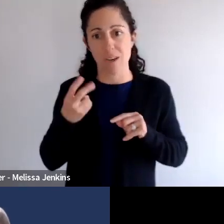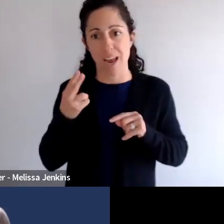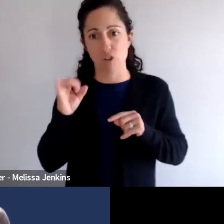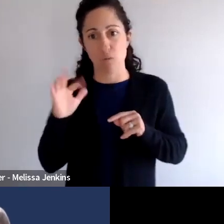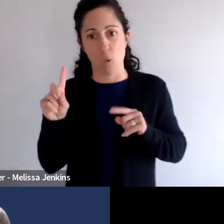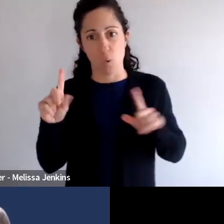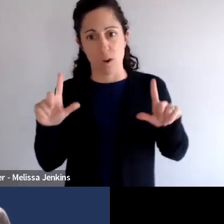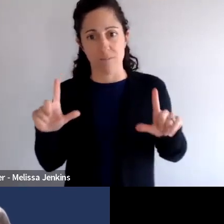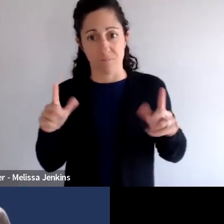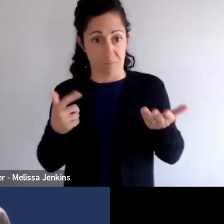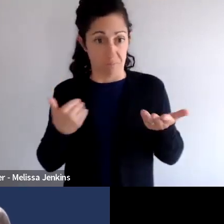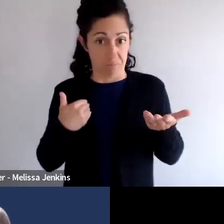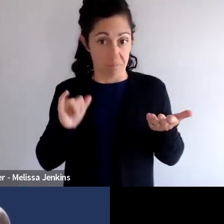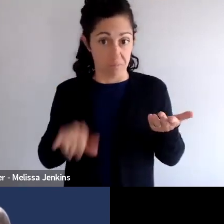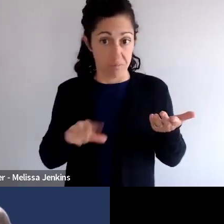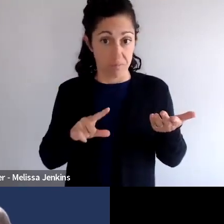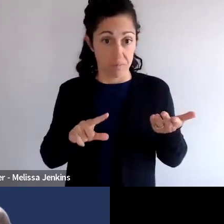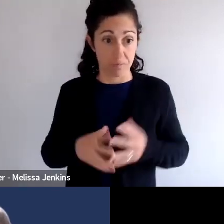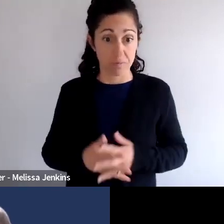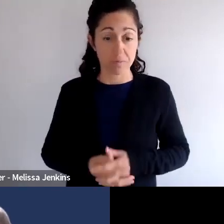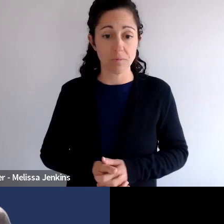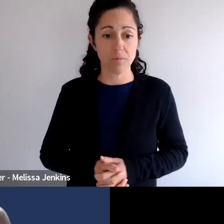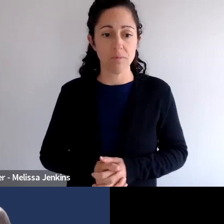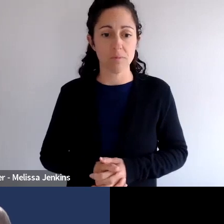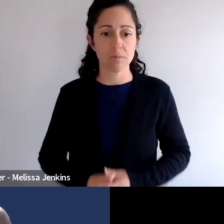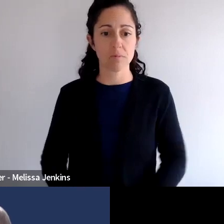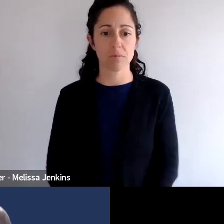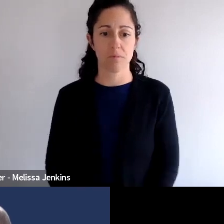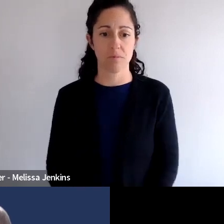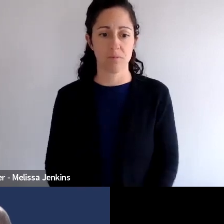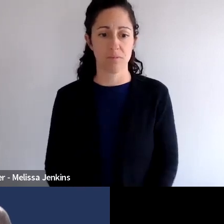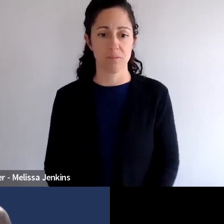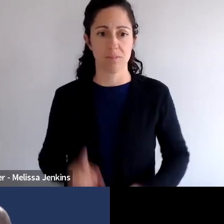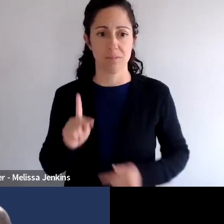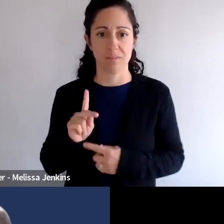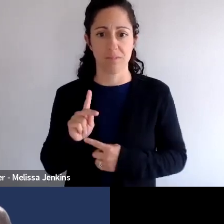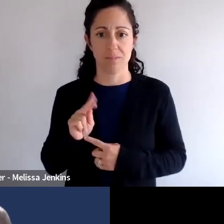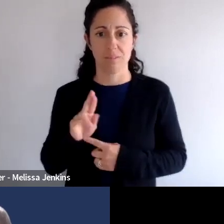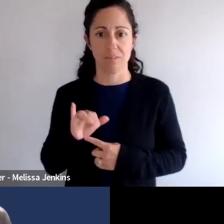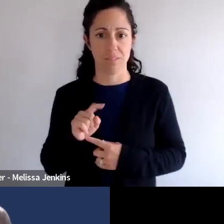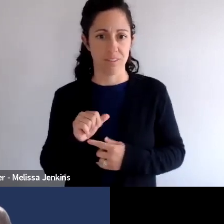Krista: Megan, I know you can speak to this a bit because